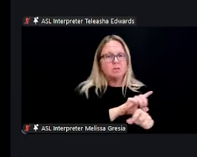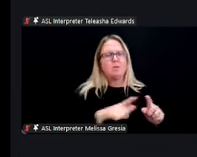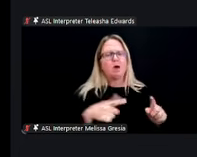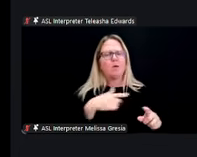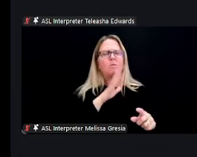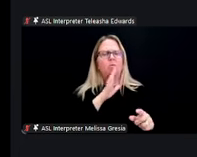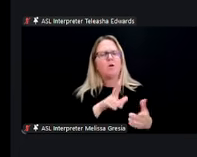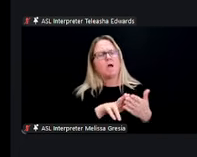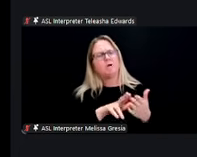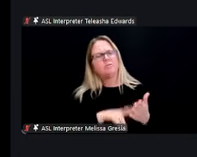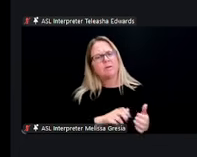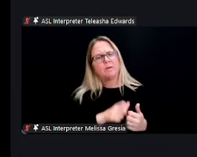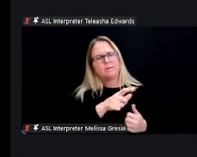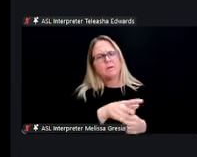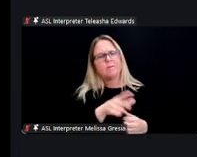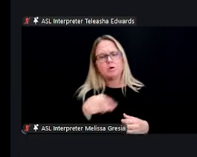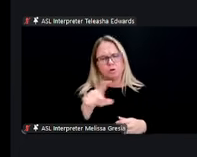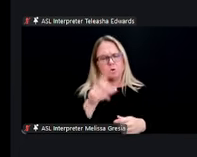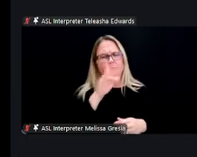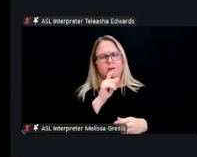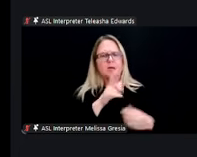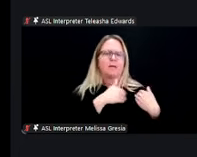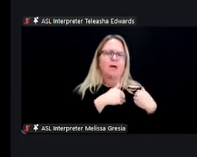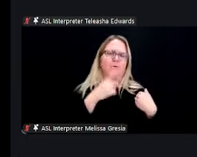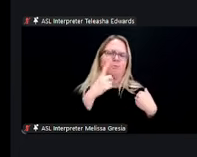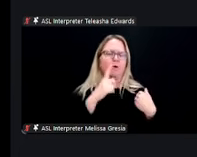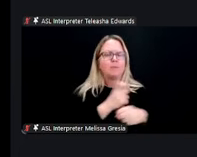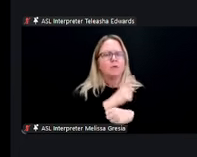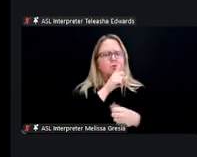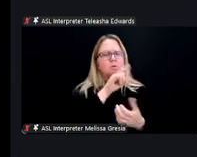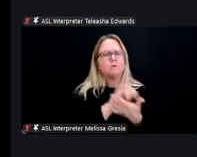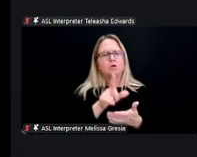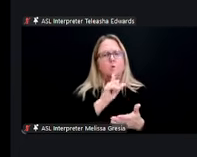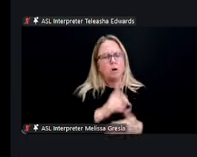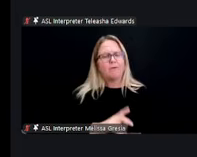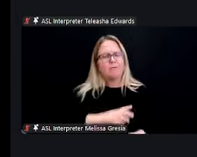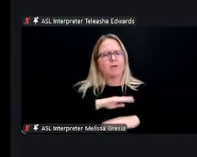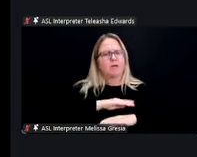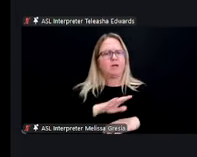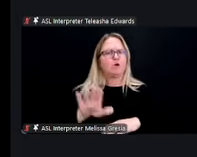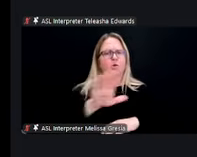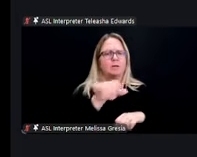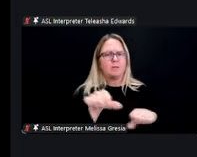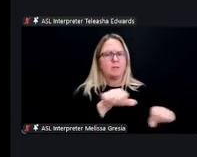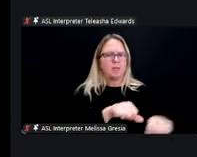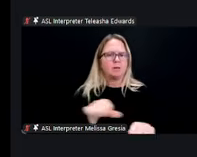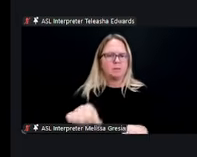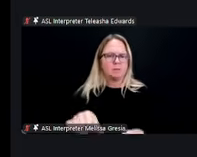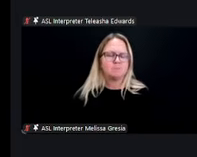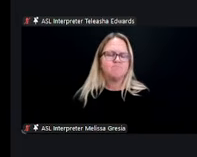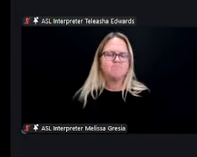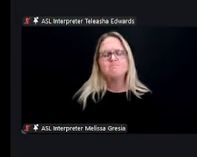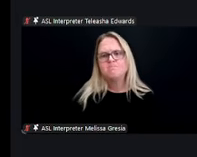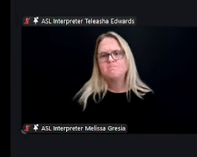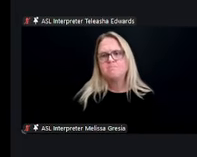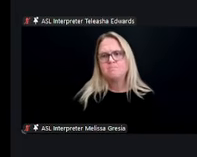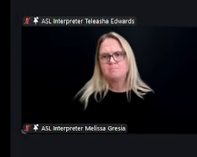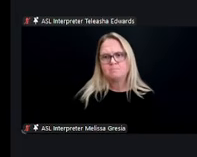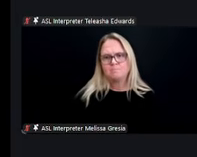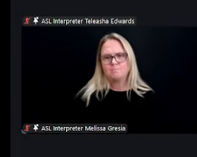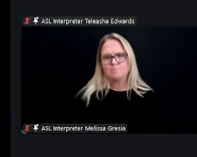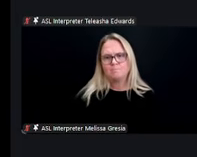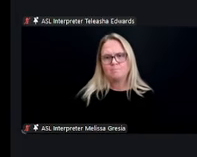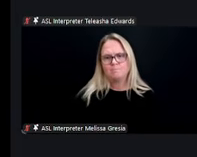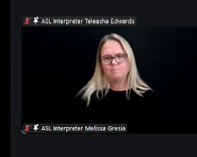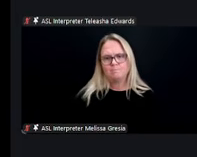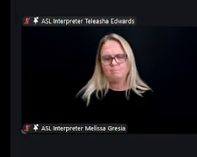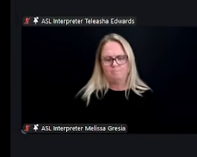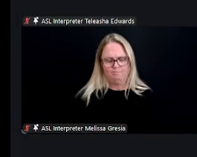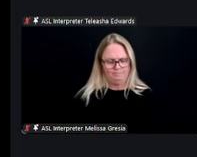and you will be accountable for making sure that you're fulfilling your capabilities.